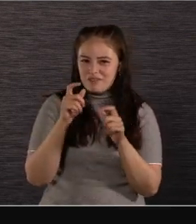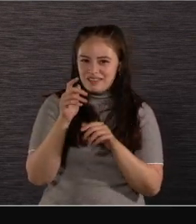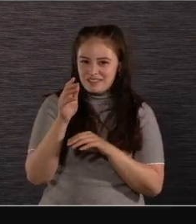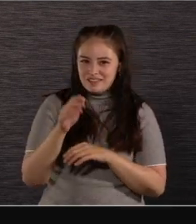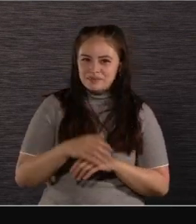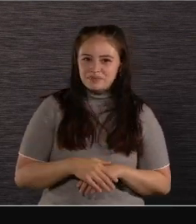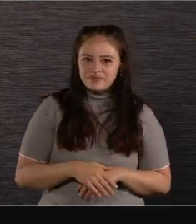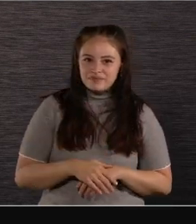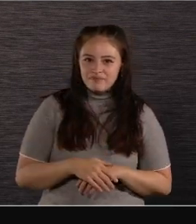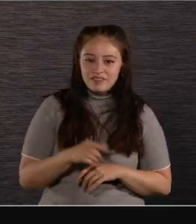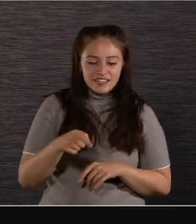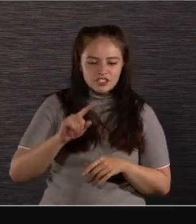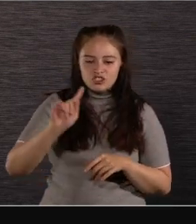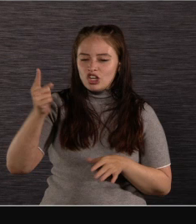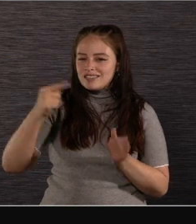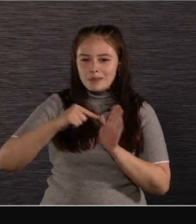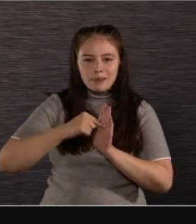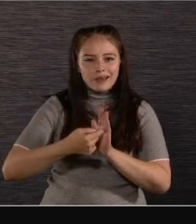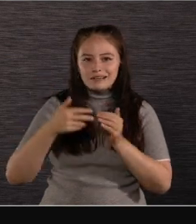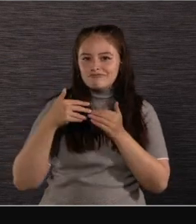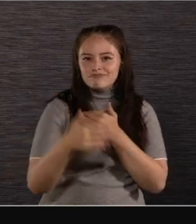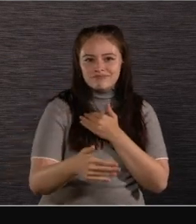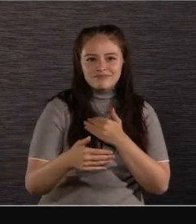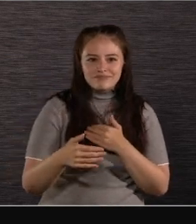This is just the beginning. Hell, yeah. Let's go